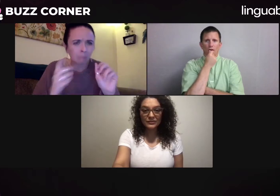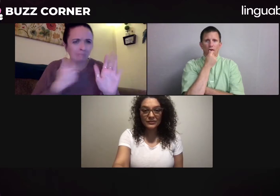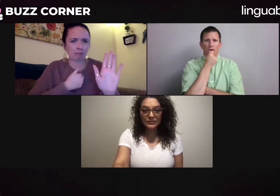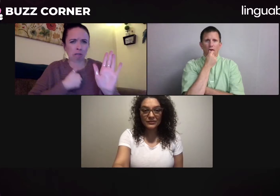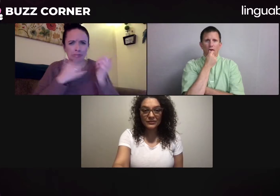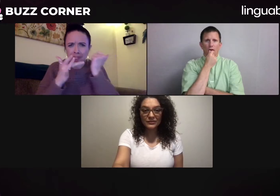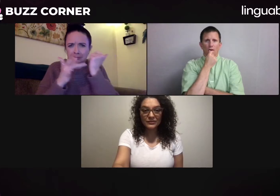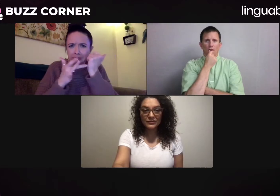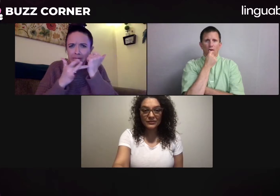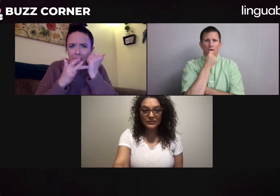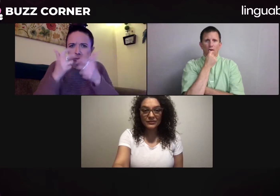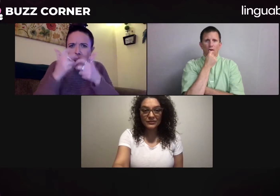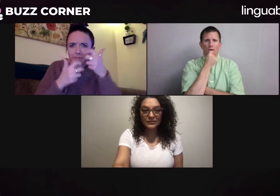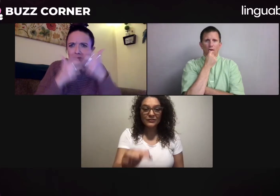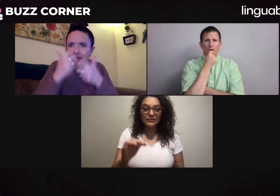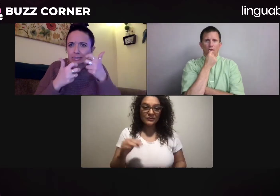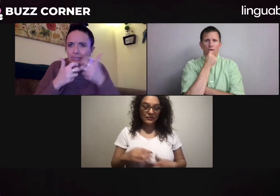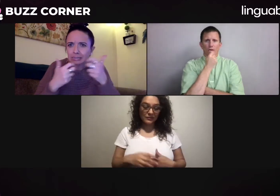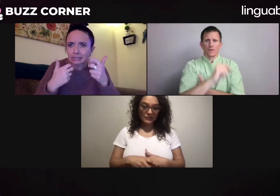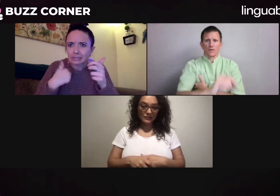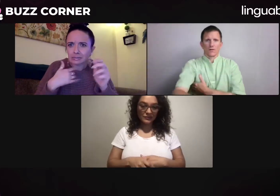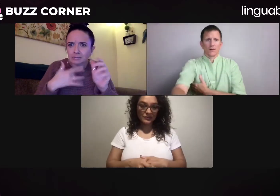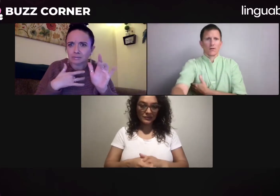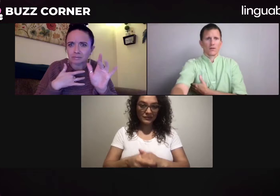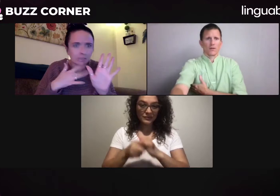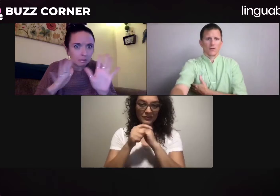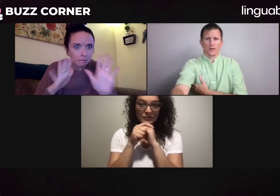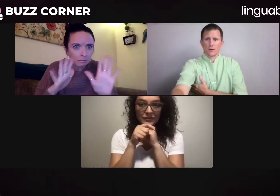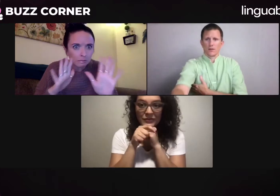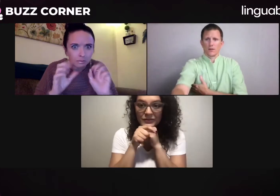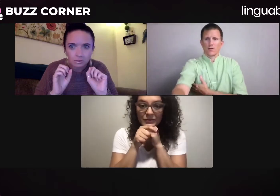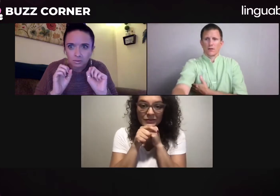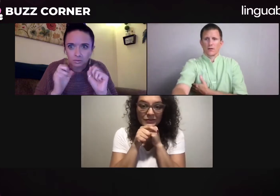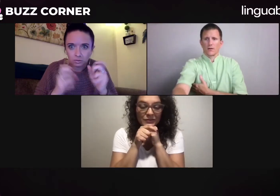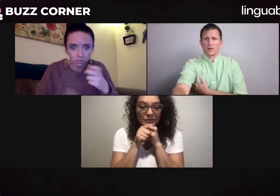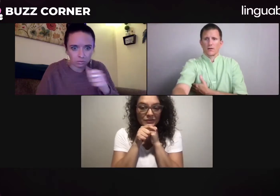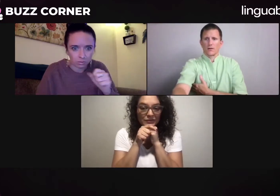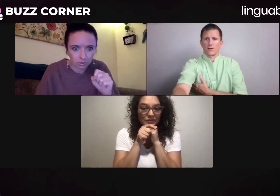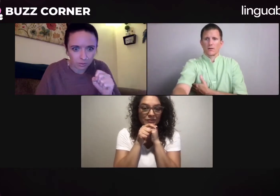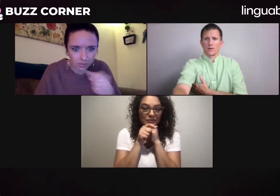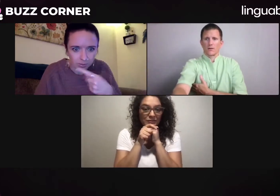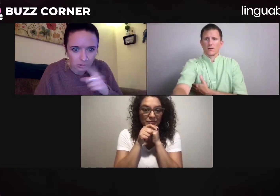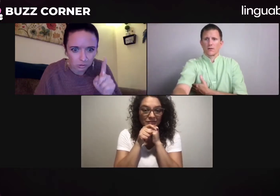I just want to make sure that we're not having tech issues, that we're that we're all able to navigate everything. Okay.